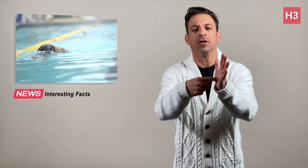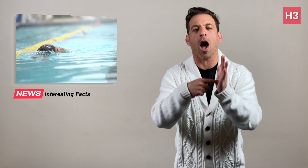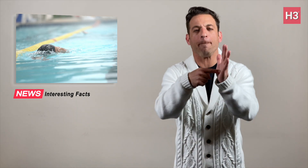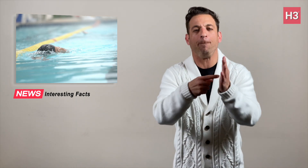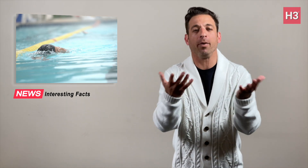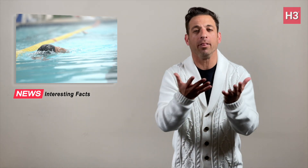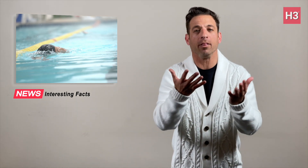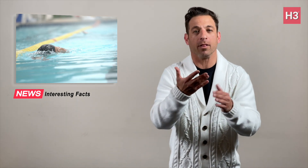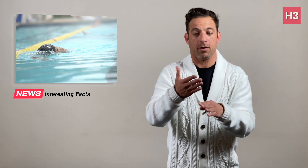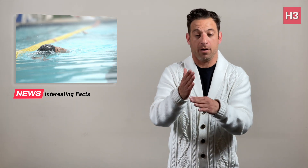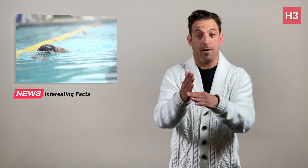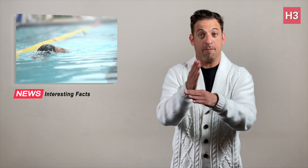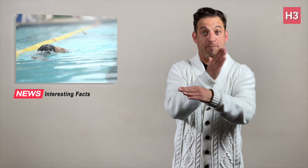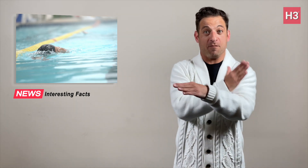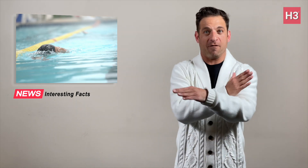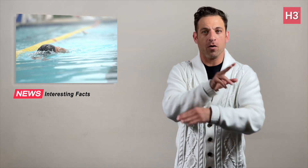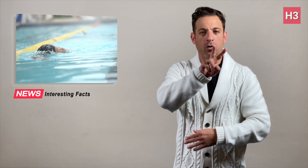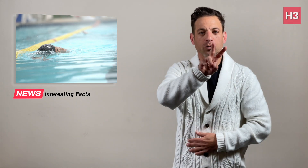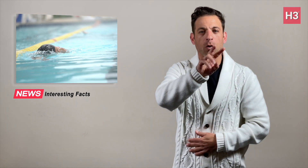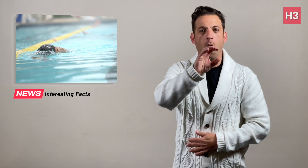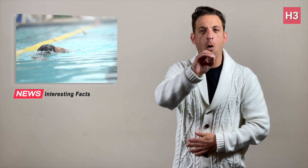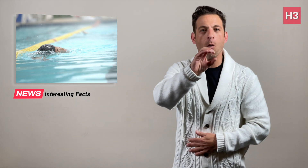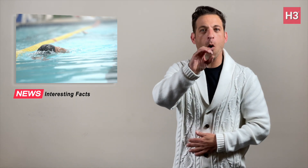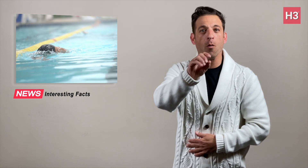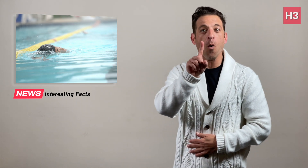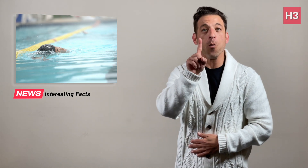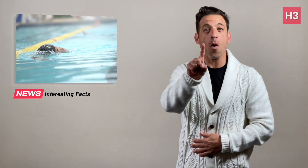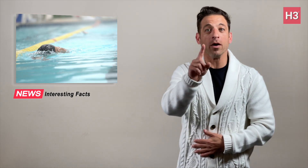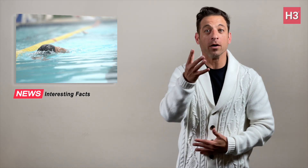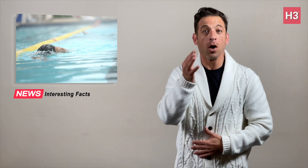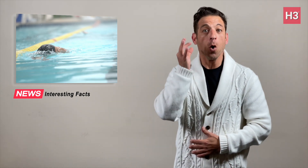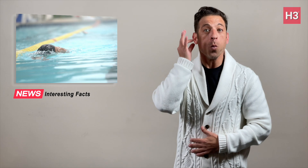Before 2001 most women who won